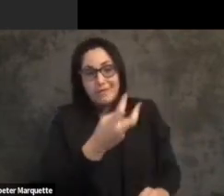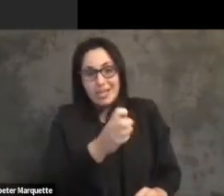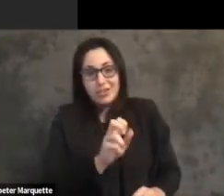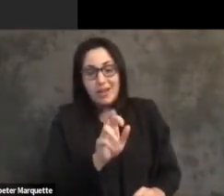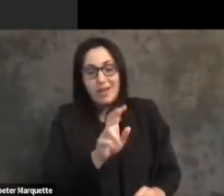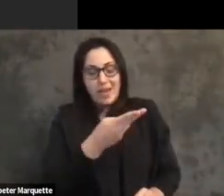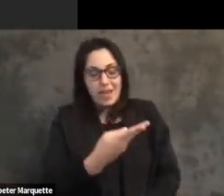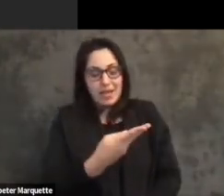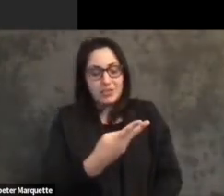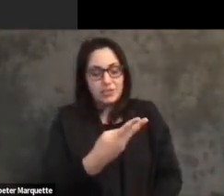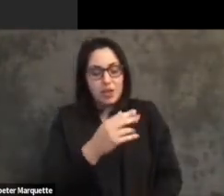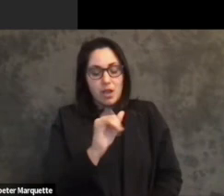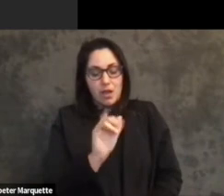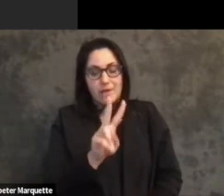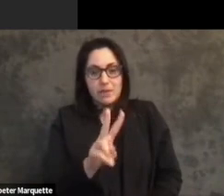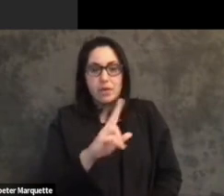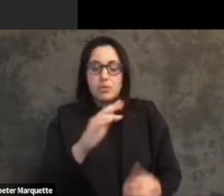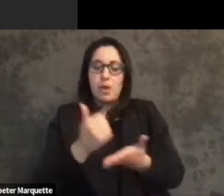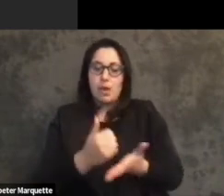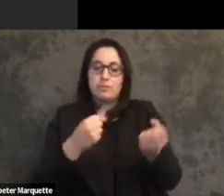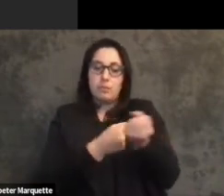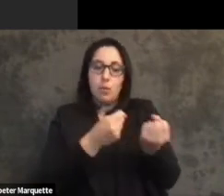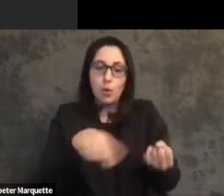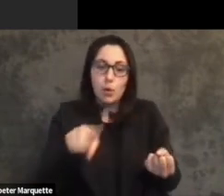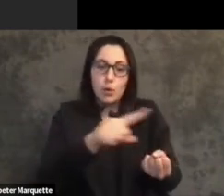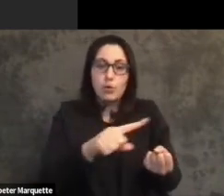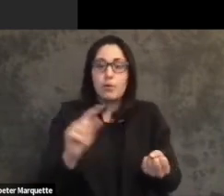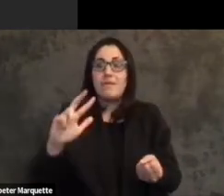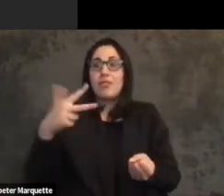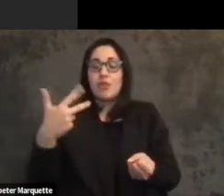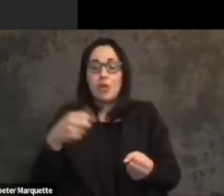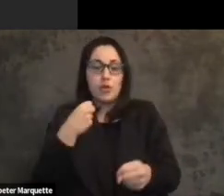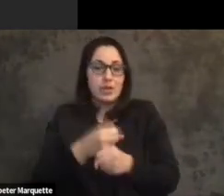people in the HIV community, whether you're living with HIV or service provider, or both,